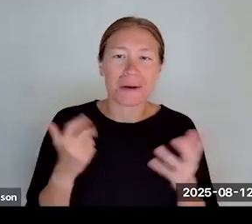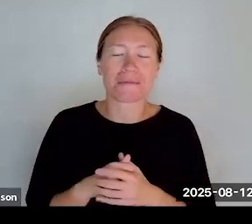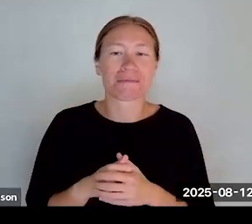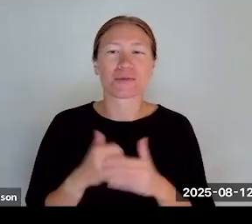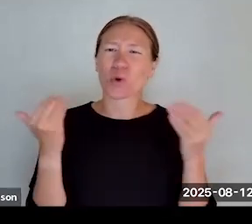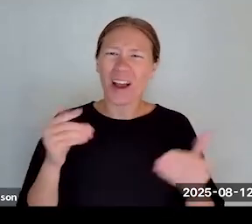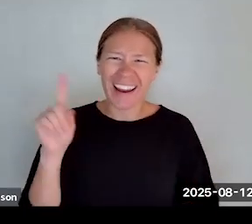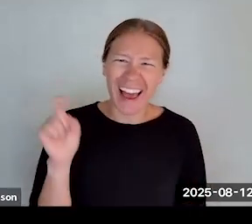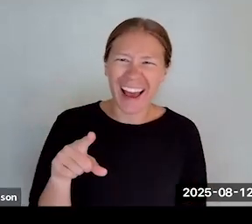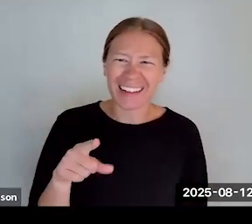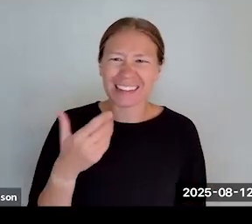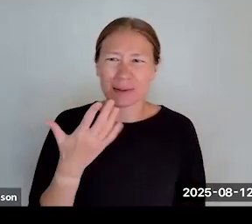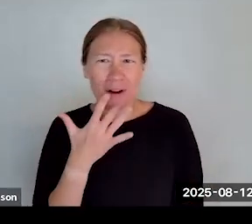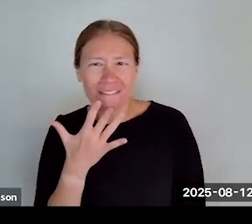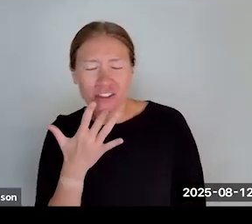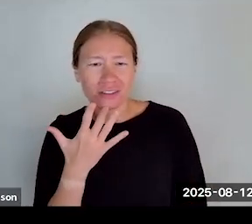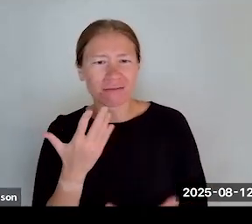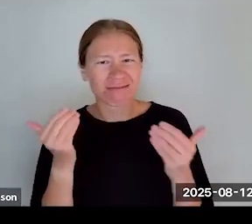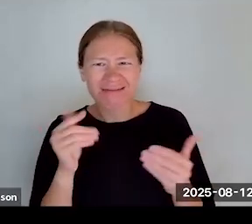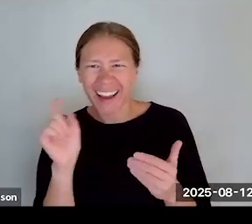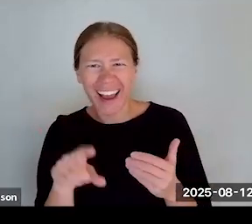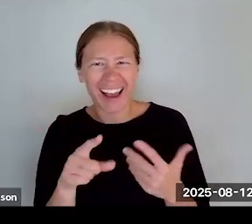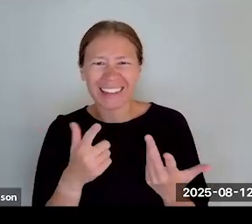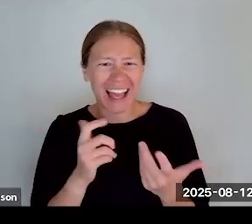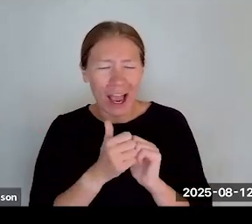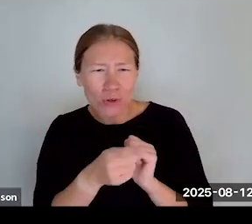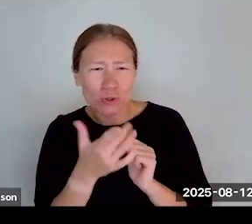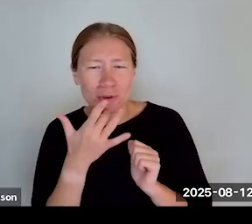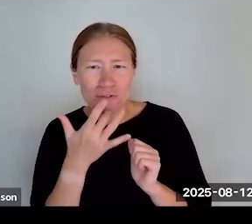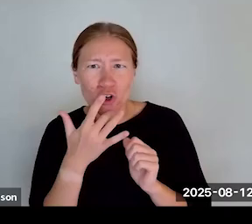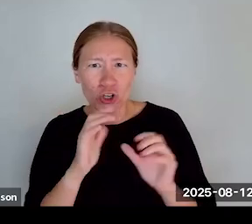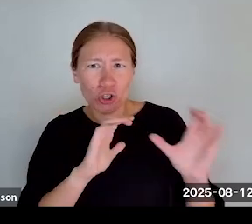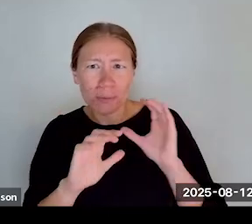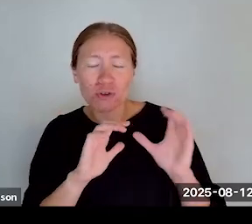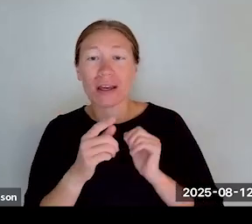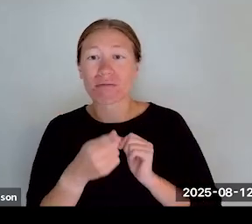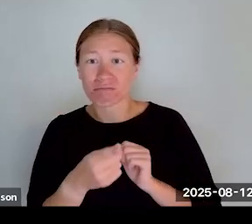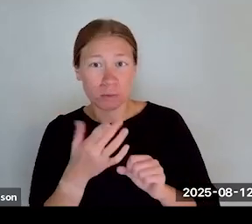Inquire about how individuals prefer to communicate. So for example, do they prefer email,